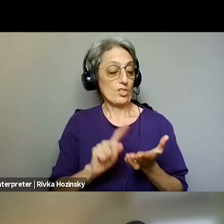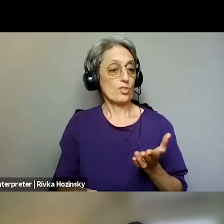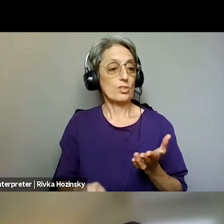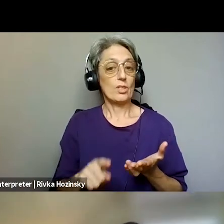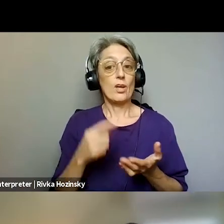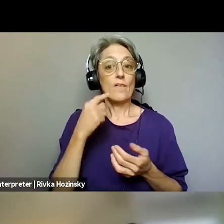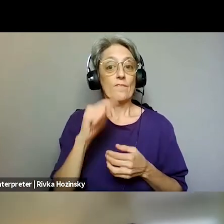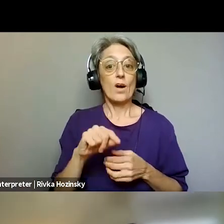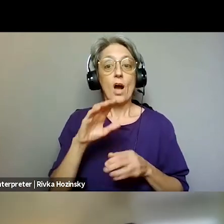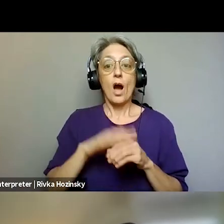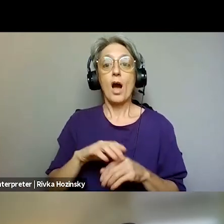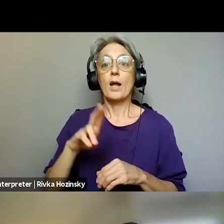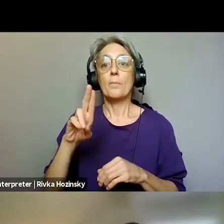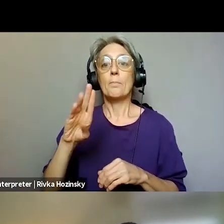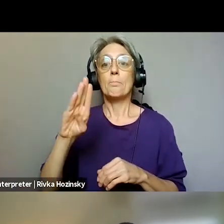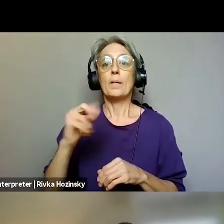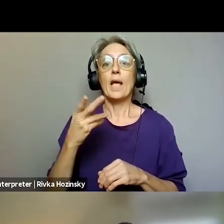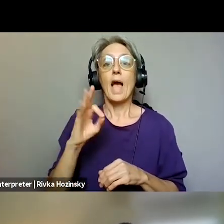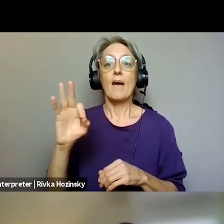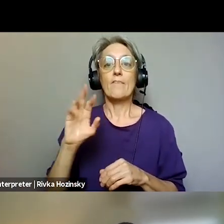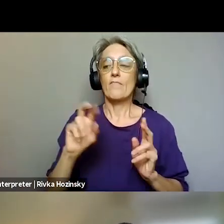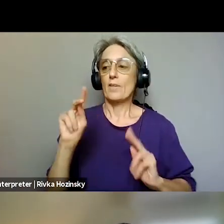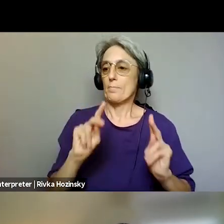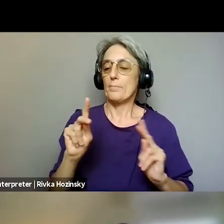with disabilities to research with and research by disabled?